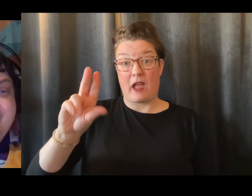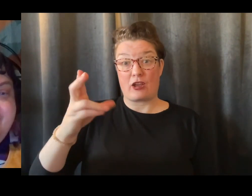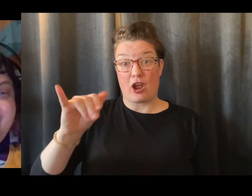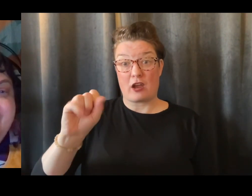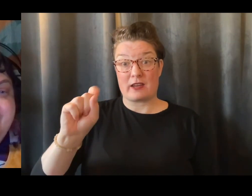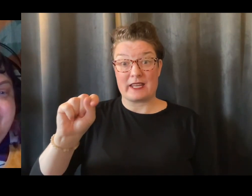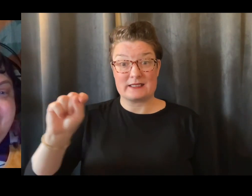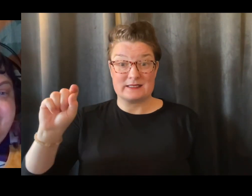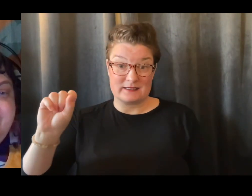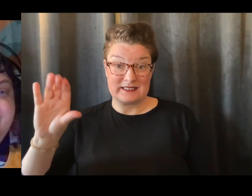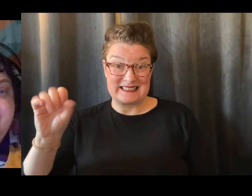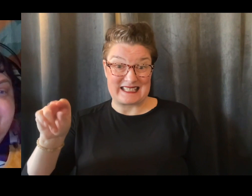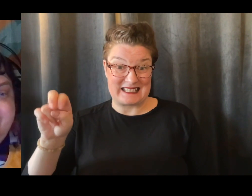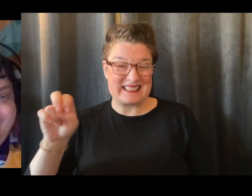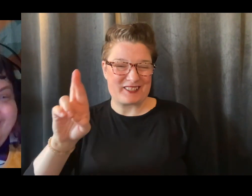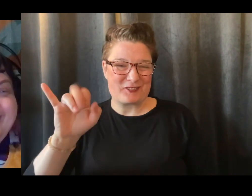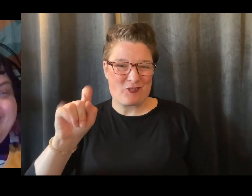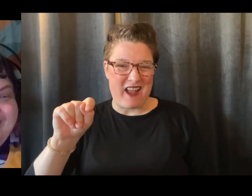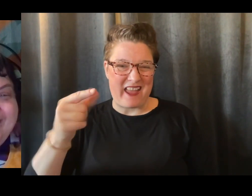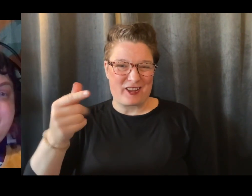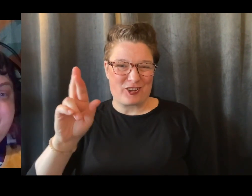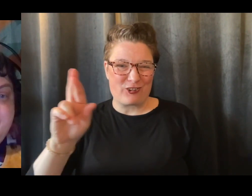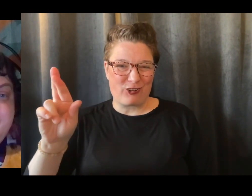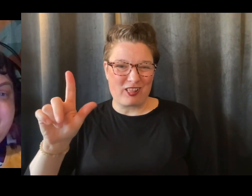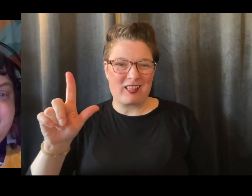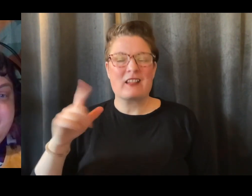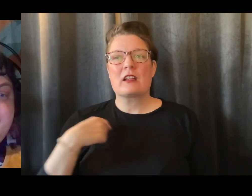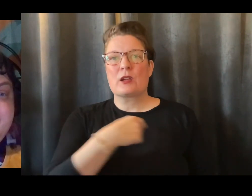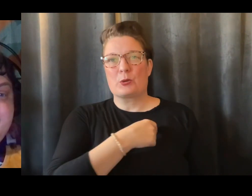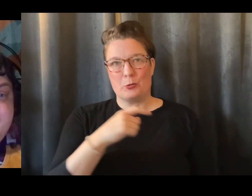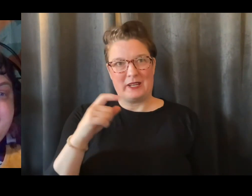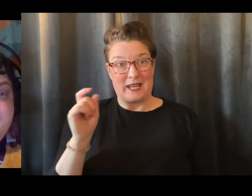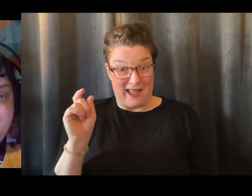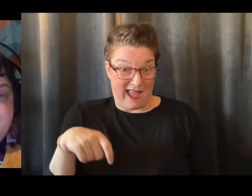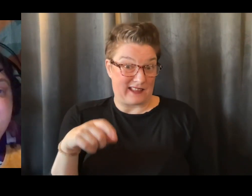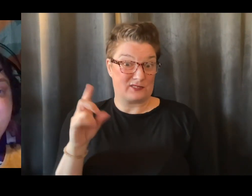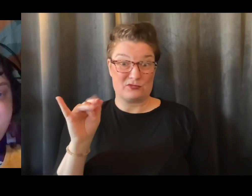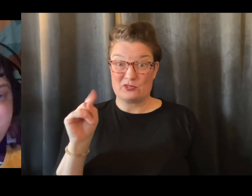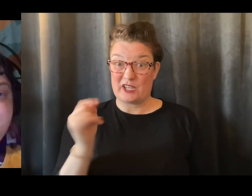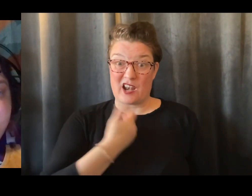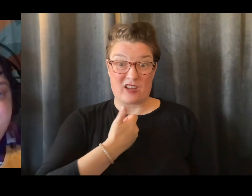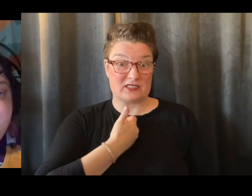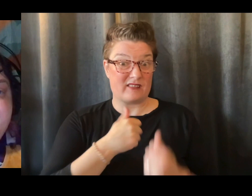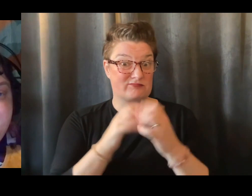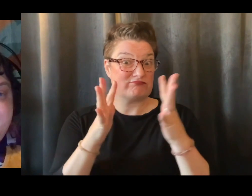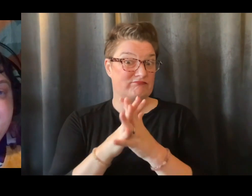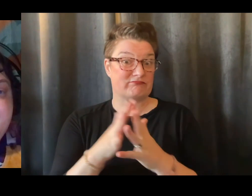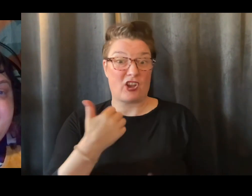Nomy: Mm-hmm. Jna: We've had to do it. We've had to do it ourselves. And how brave, how much more brave can we be together?